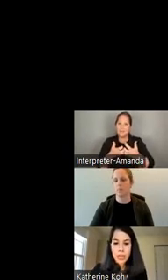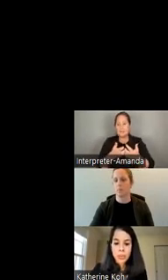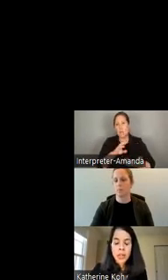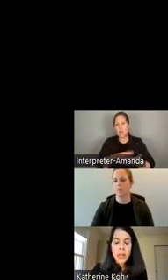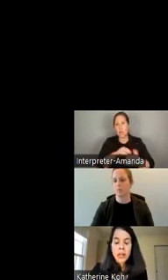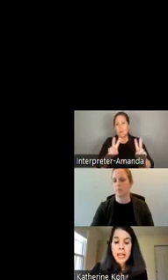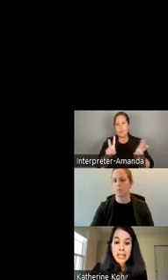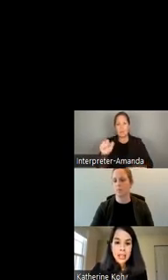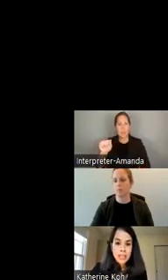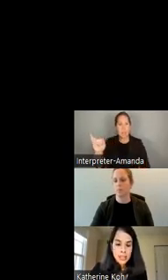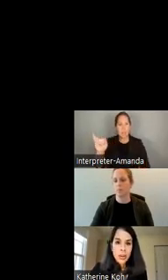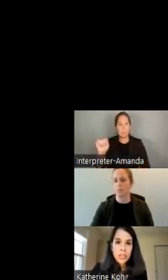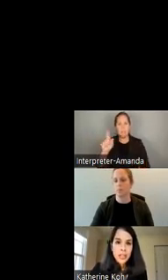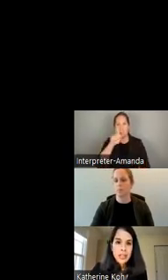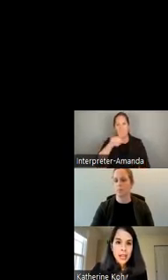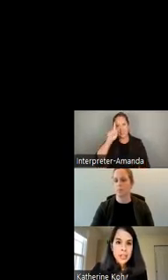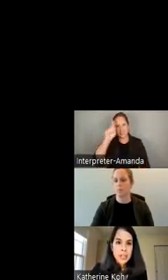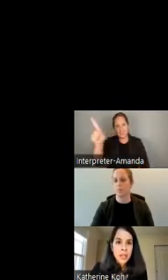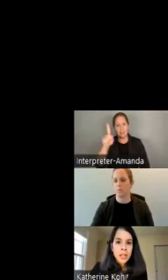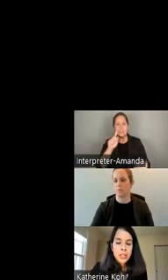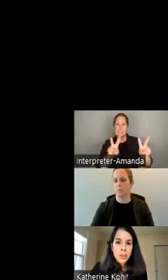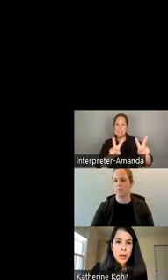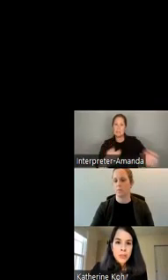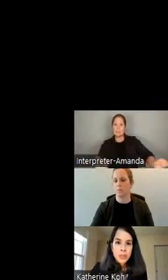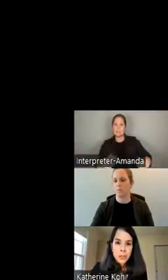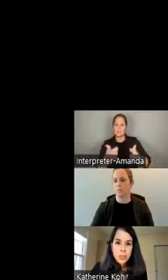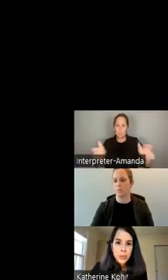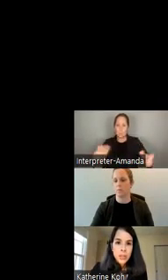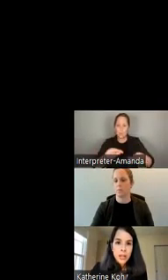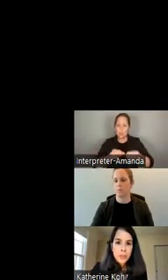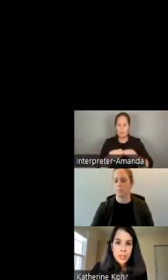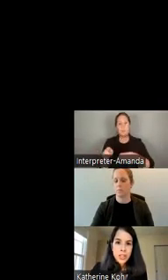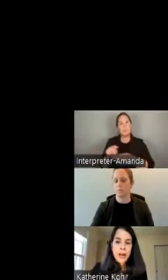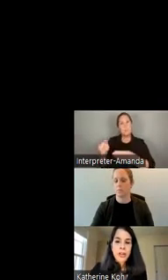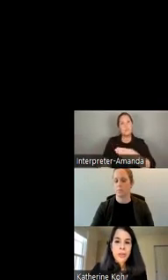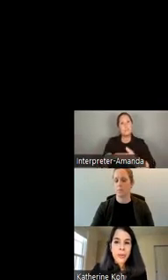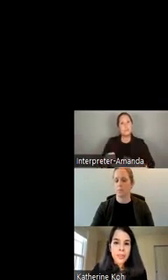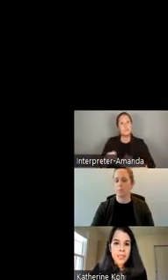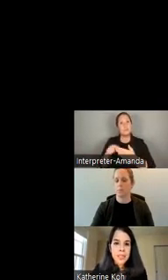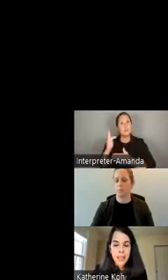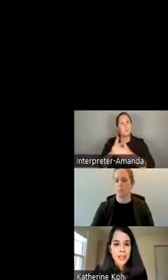to analyze these large data sets so our results show that a prediction model for homelessness can